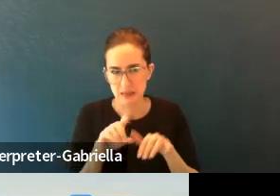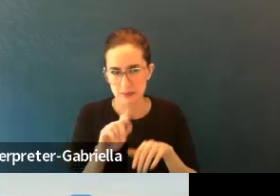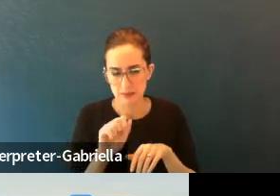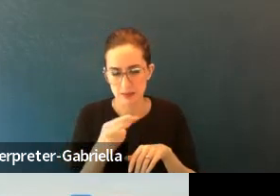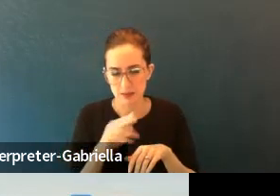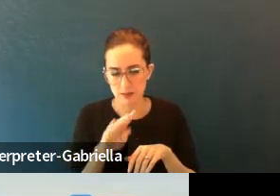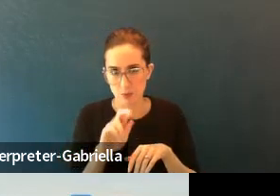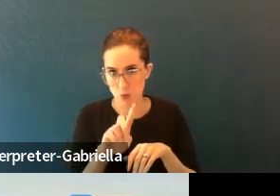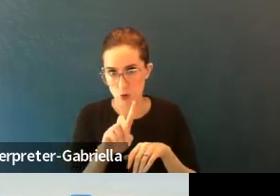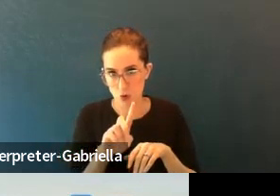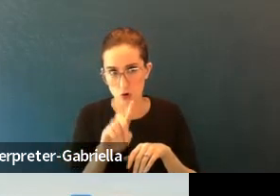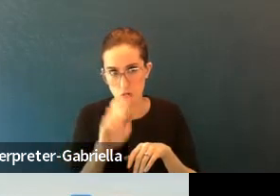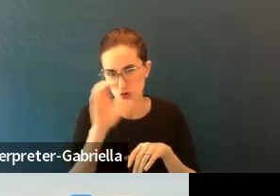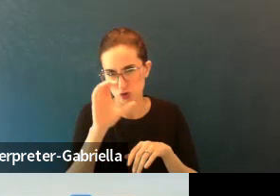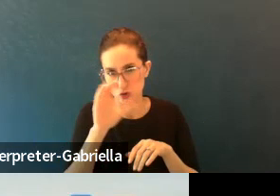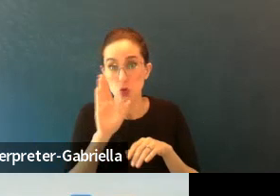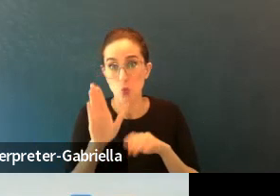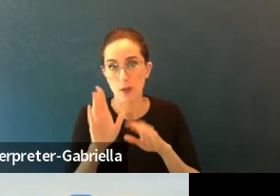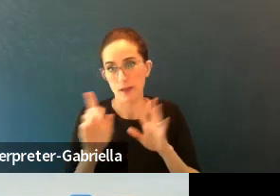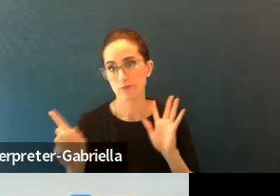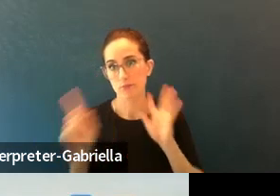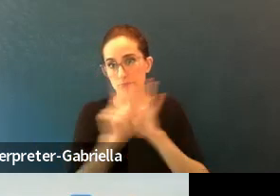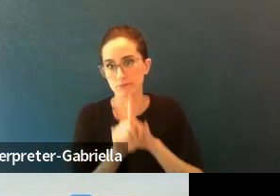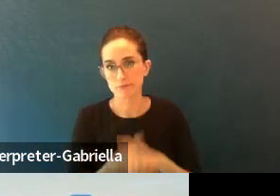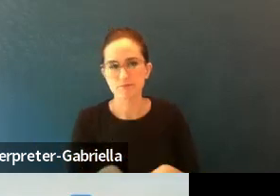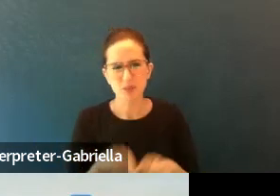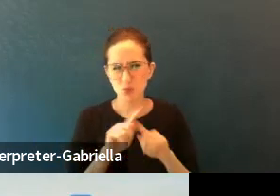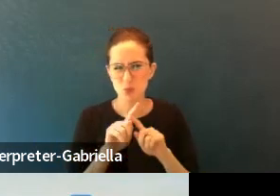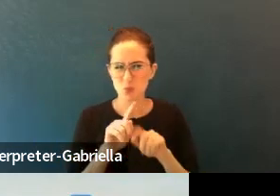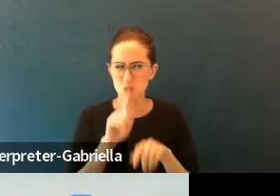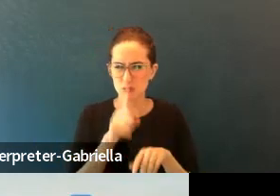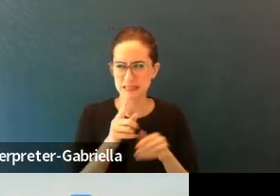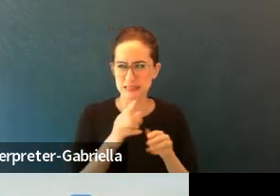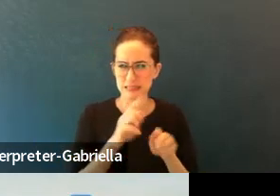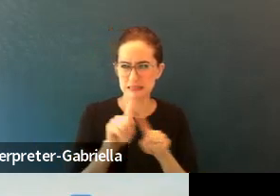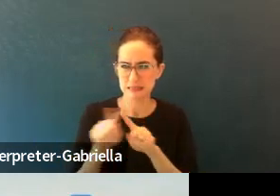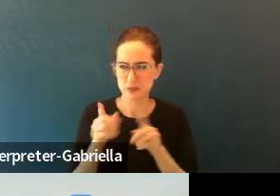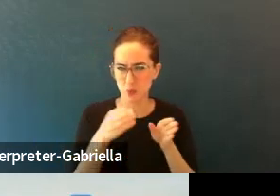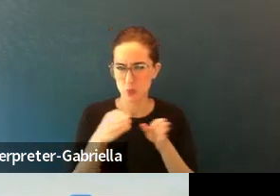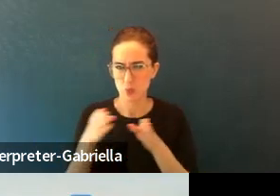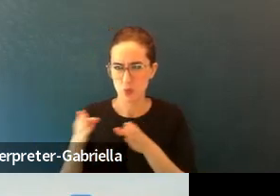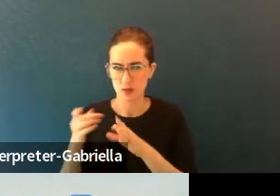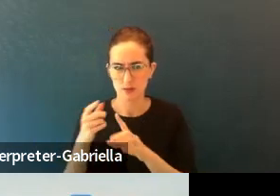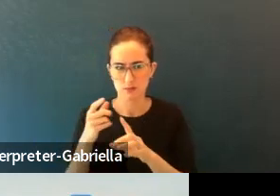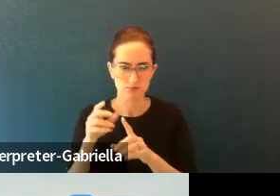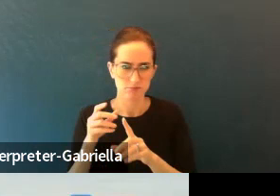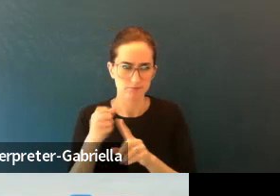So there's multiple ways that you can find us I'm going to get rid of Susan